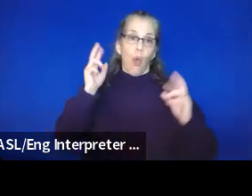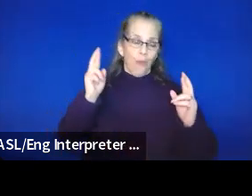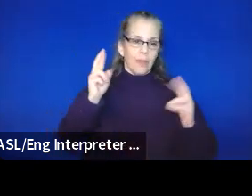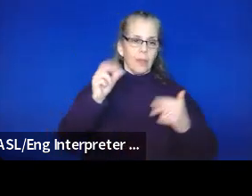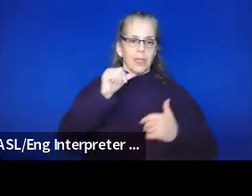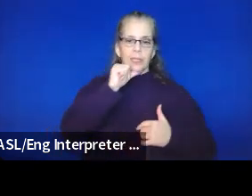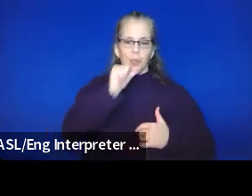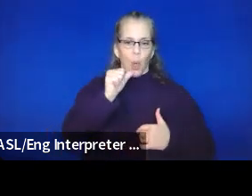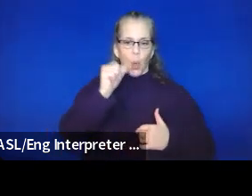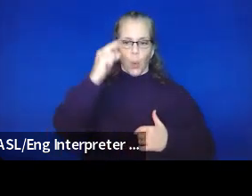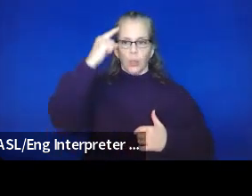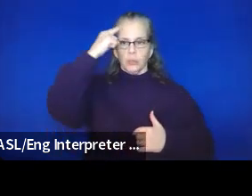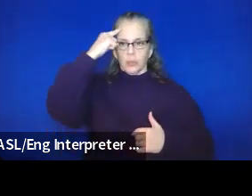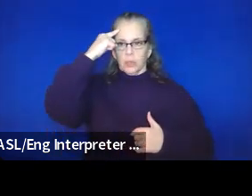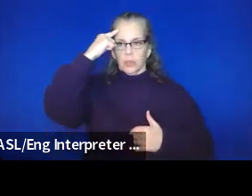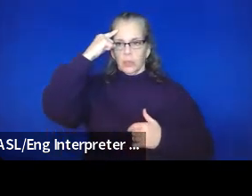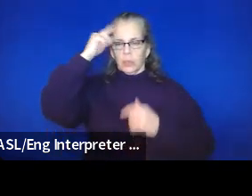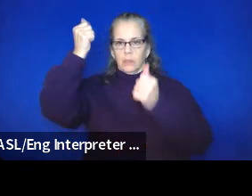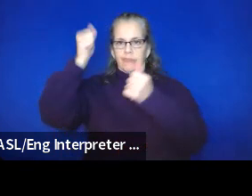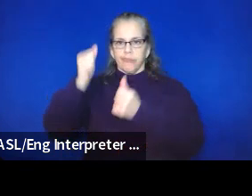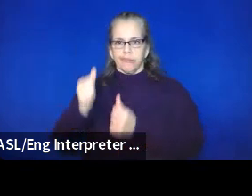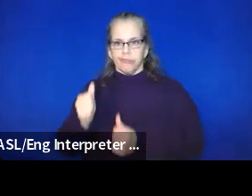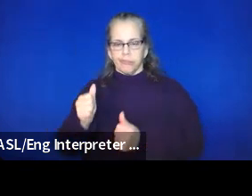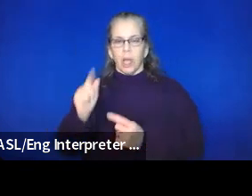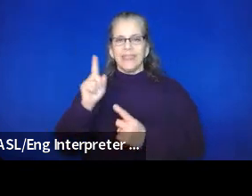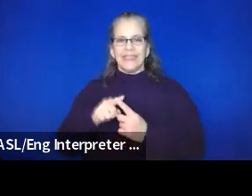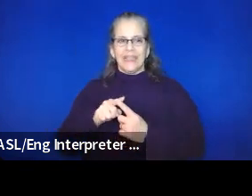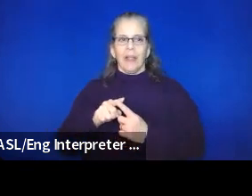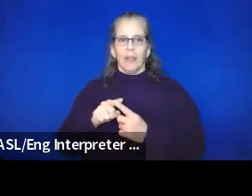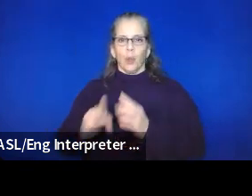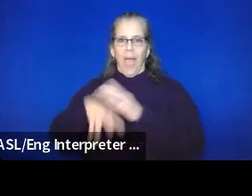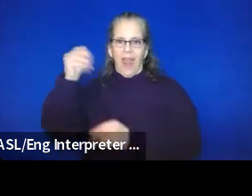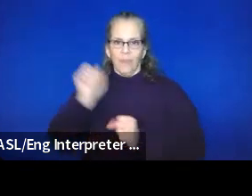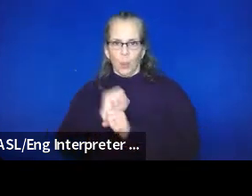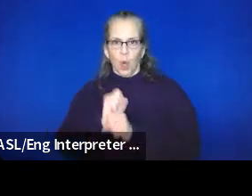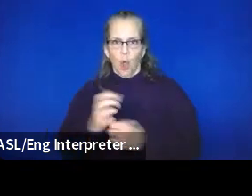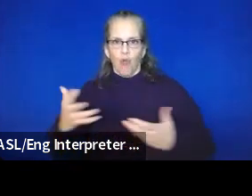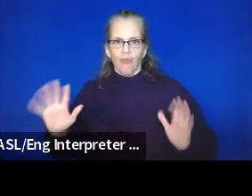you're out of working age. So, and this also applies to untreated hearing